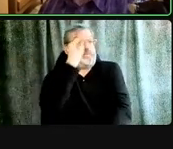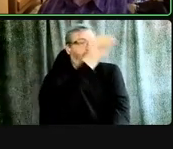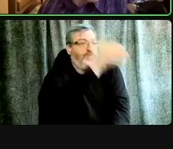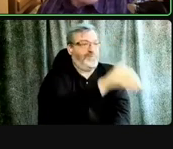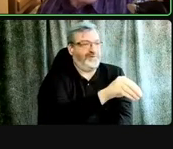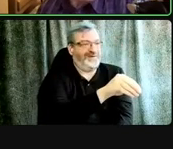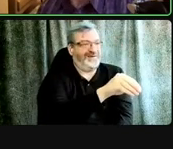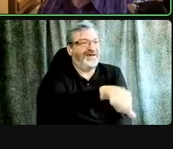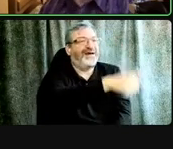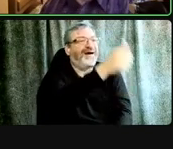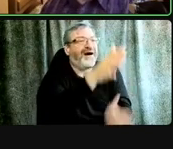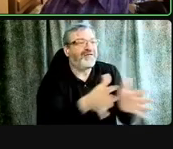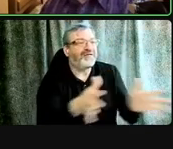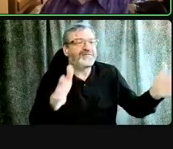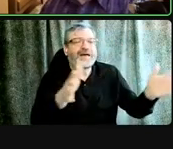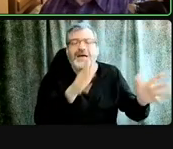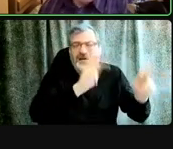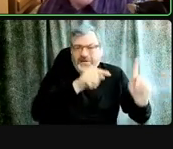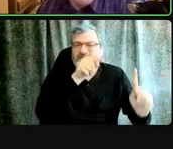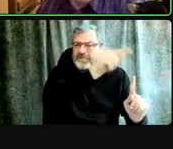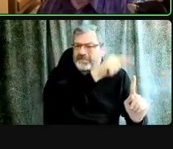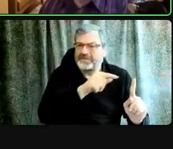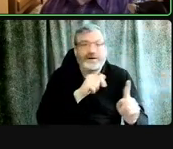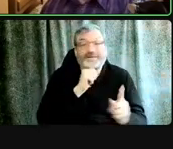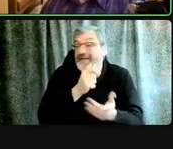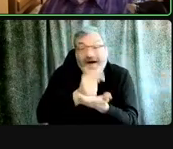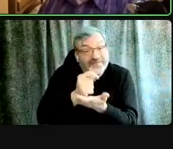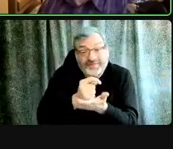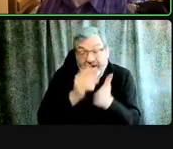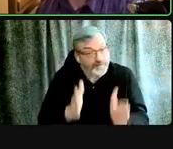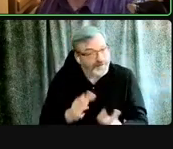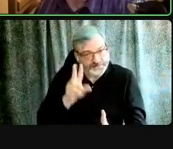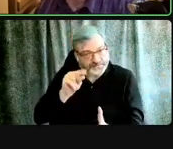be empathic, to provide active listening, to be emotionally supportive.